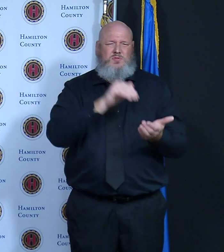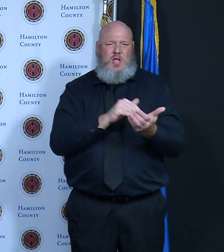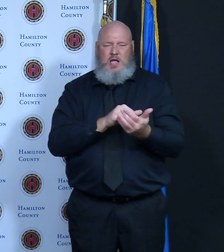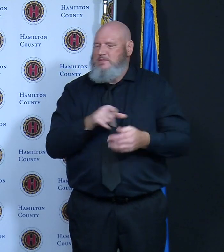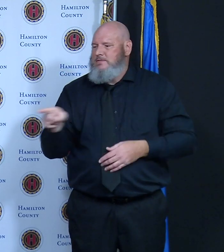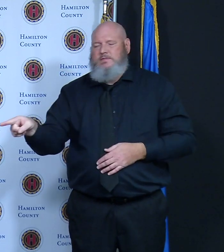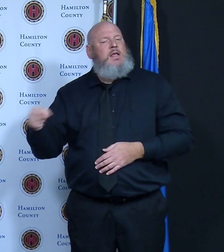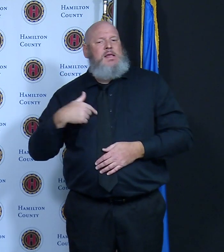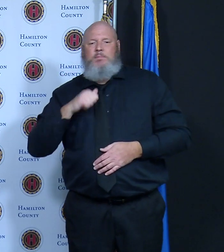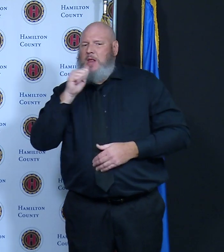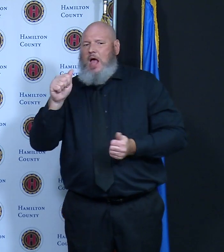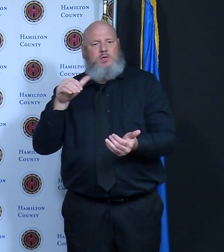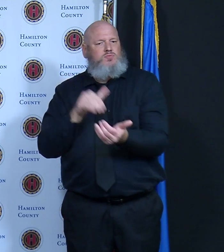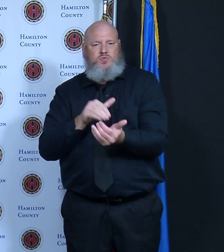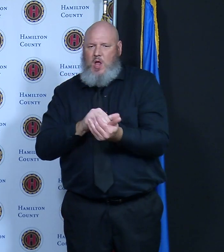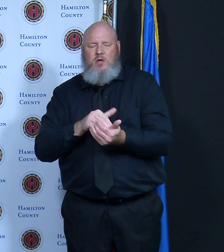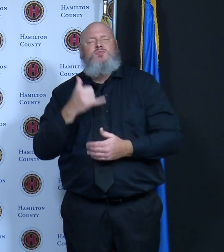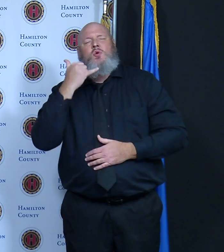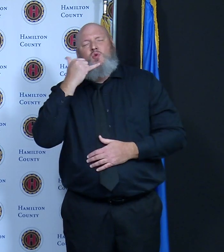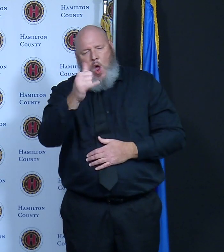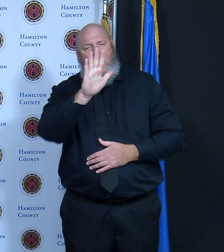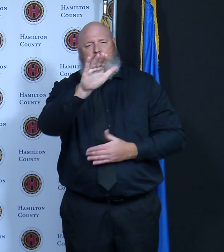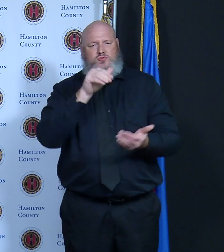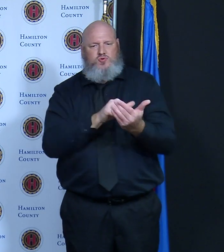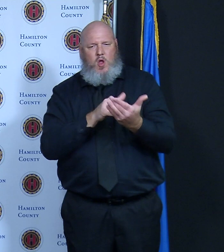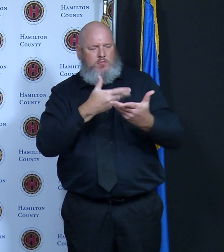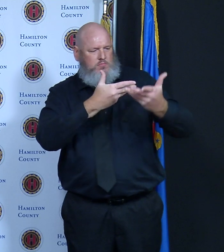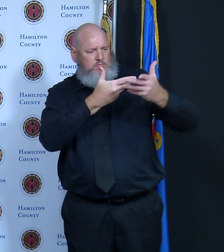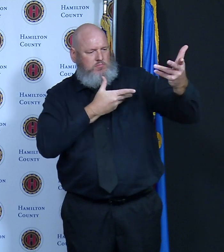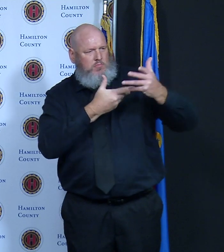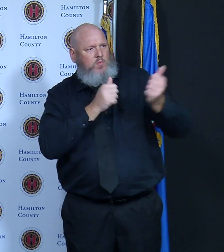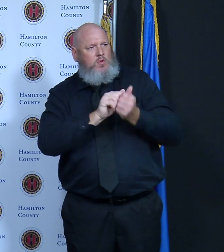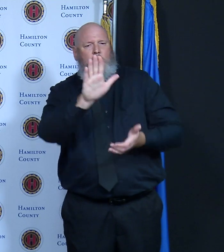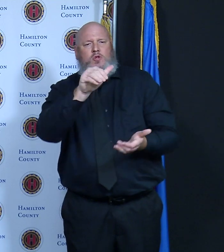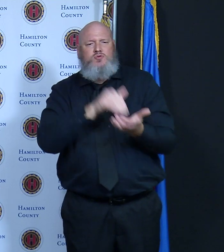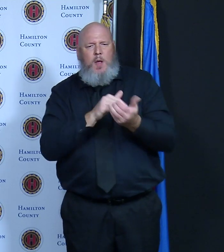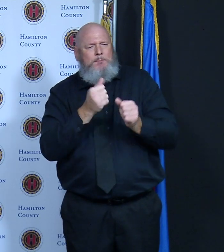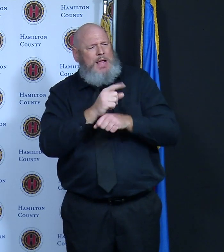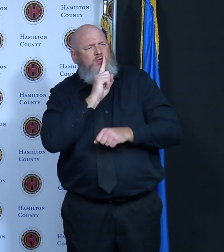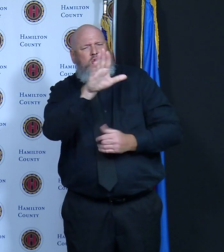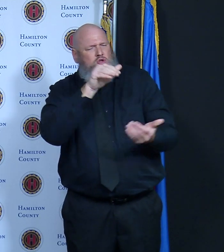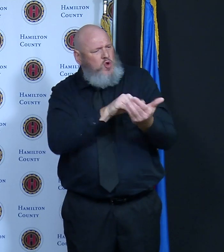that are in at-risk categories that have some pre-existing conditions are of a